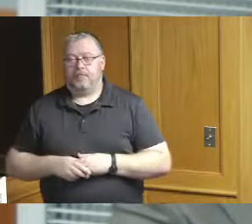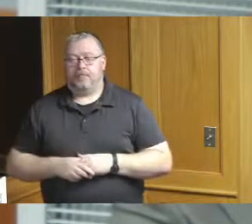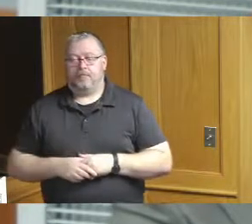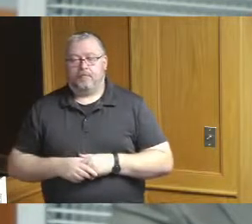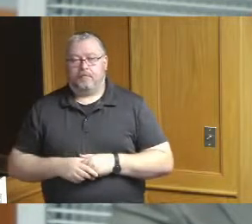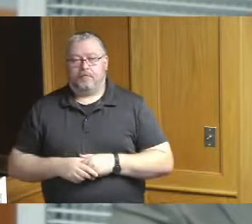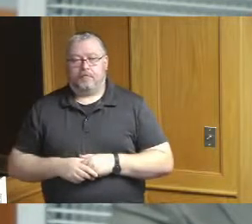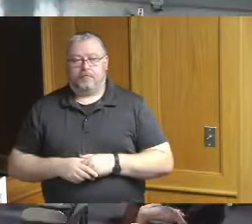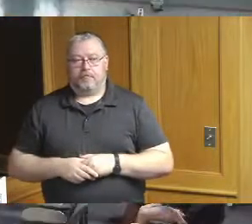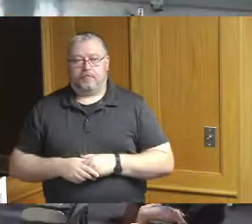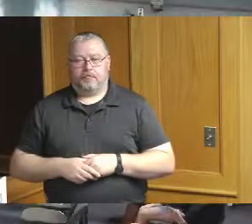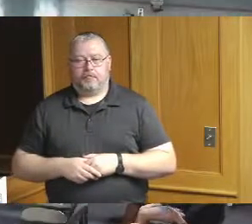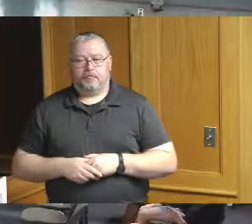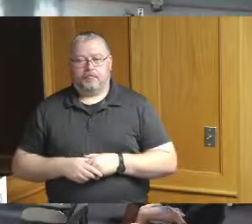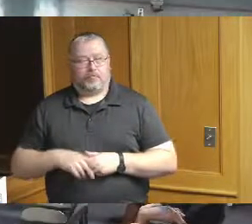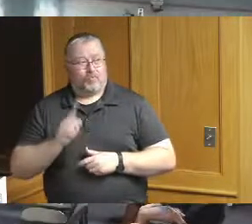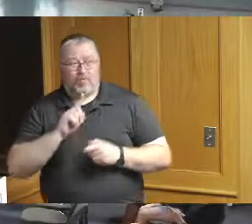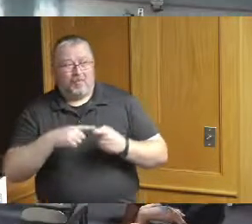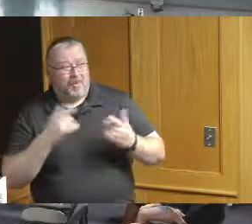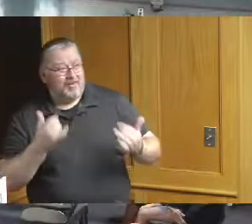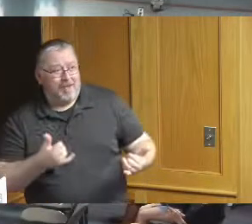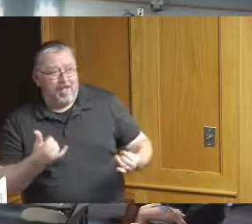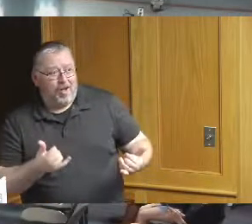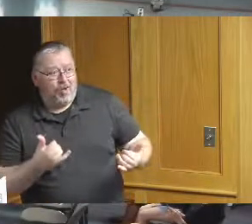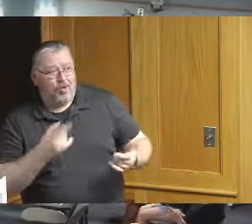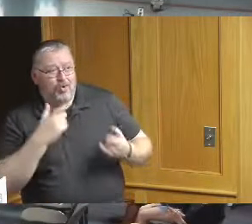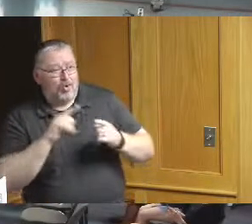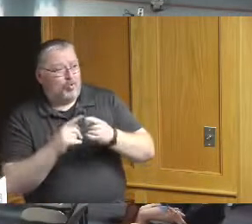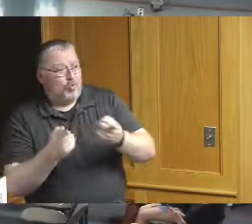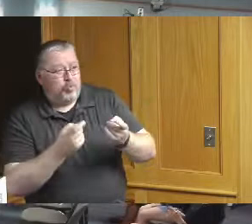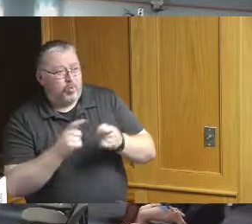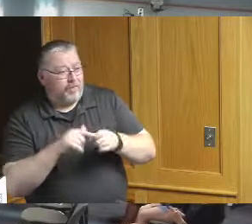what about what about now though the ones you're trying to recruit to fill the spots